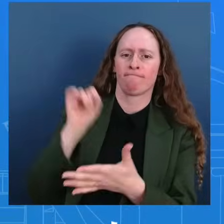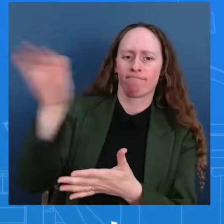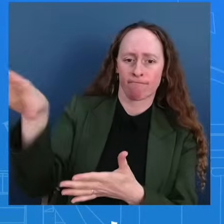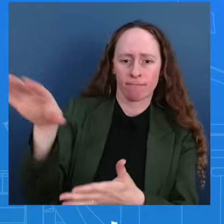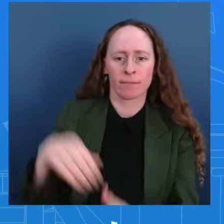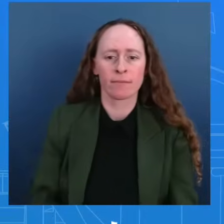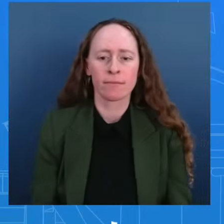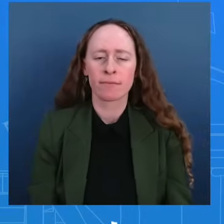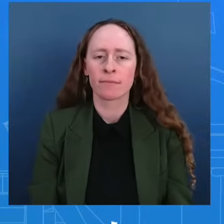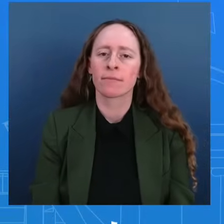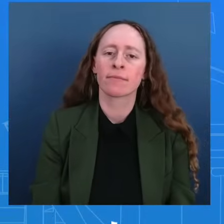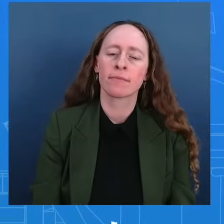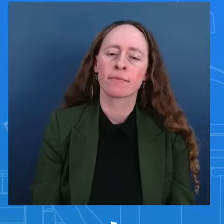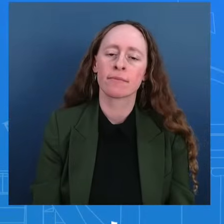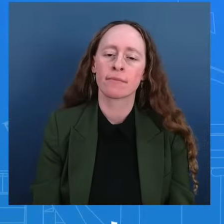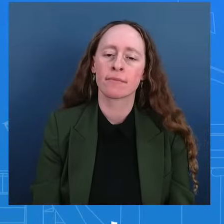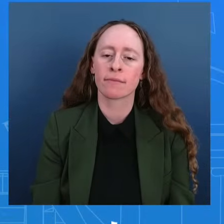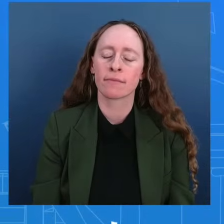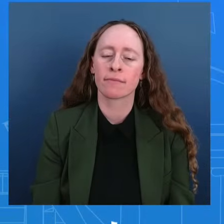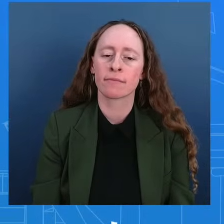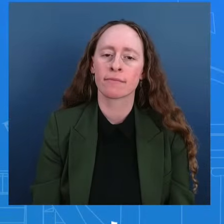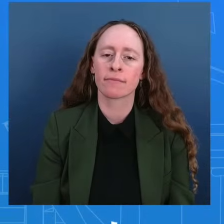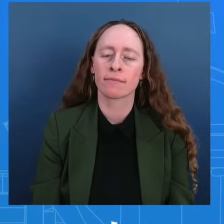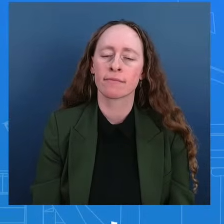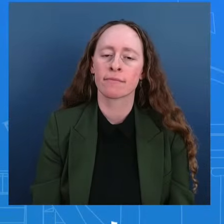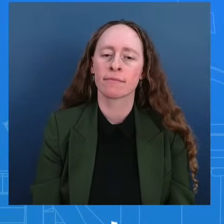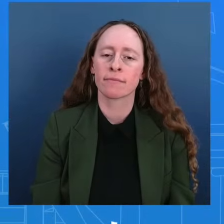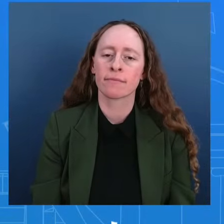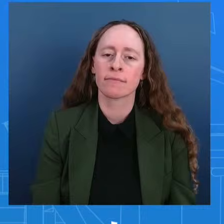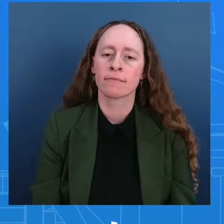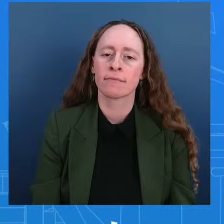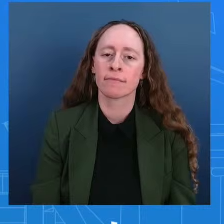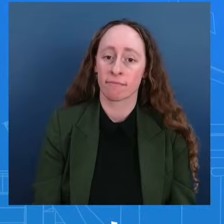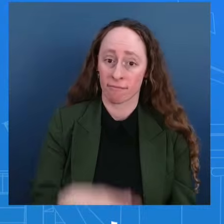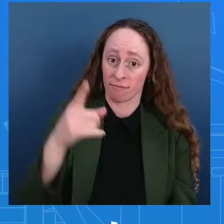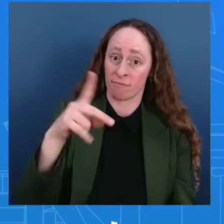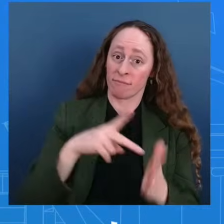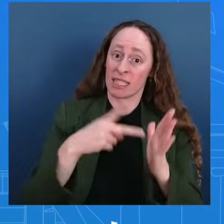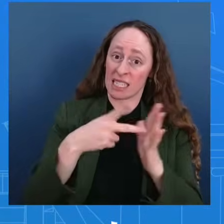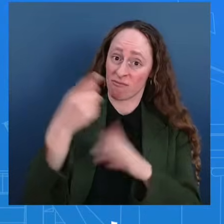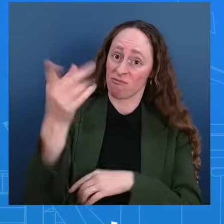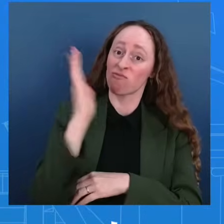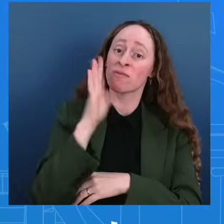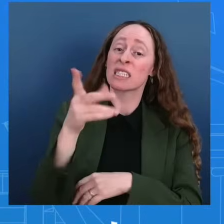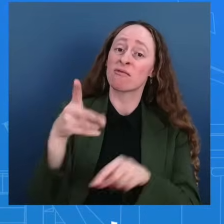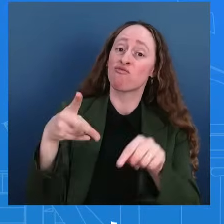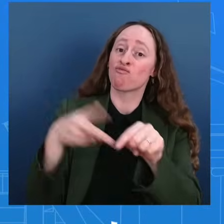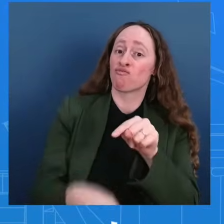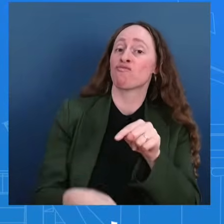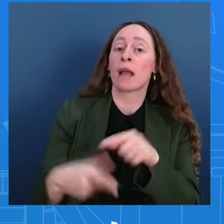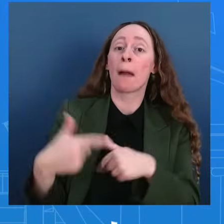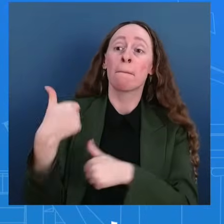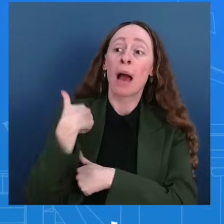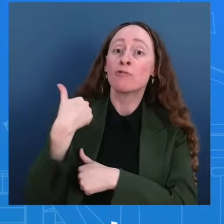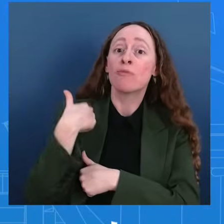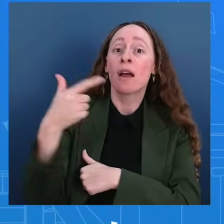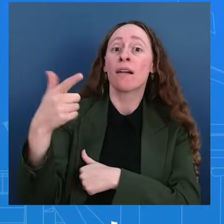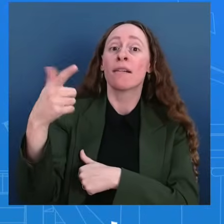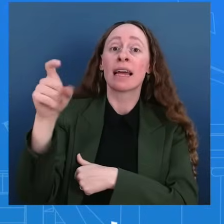to halt military aid to Israel if you don’t see a significant improvement in humanitarian aid flowing to Gaza? Ms. Jean-Pierre: I’m not going to get